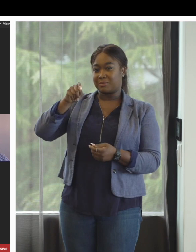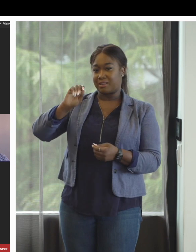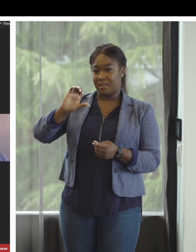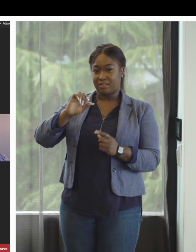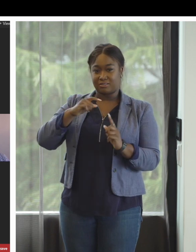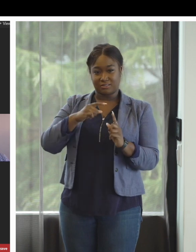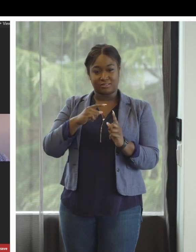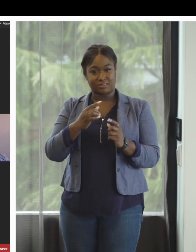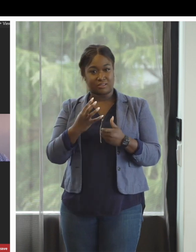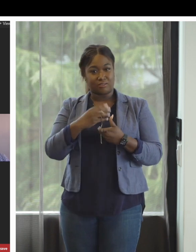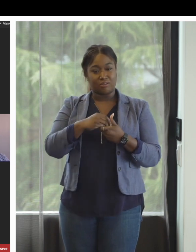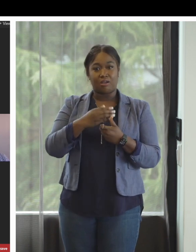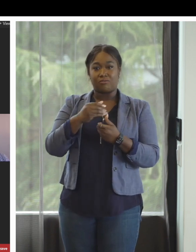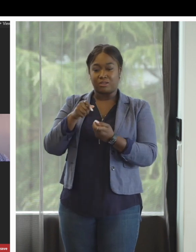particular the T D S how